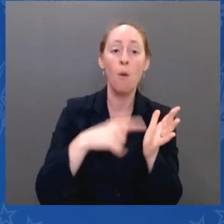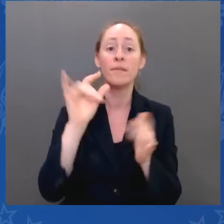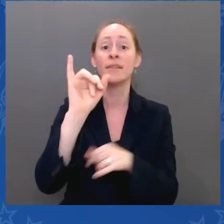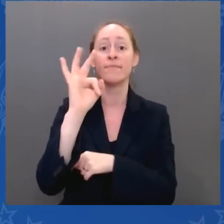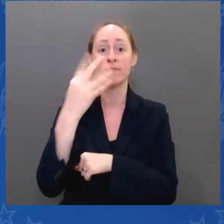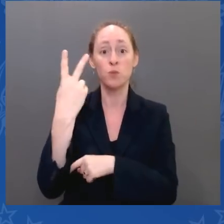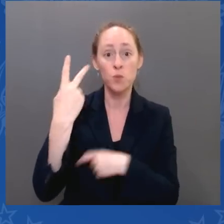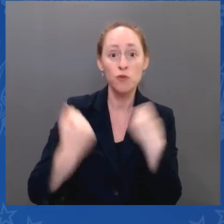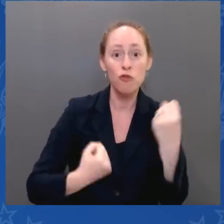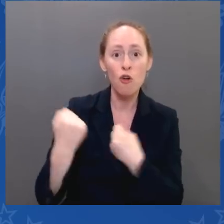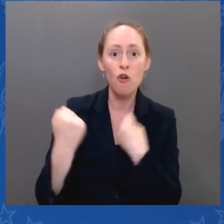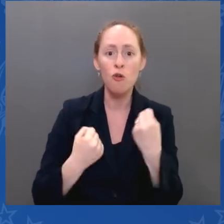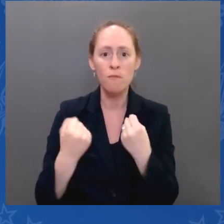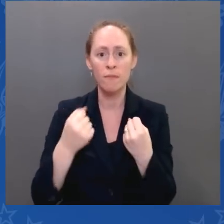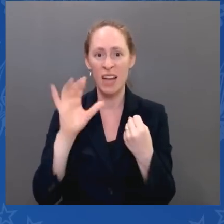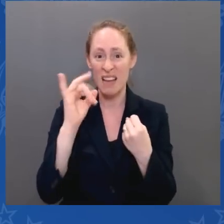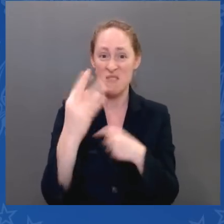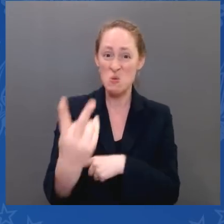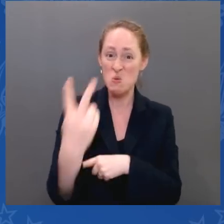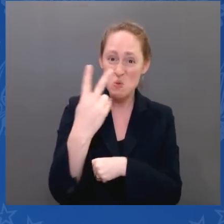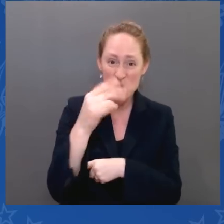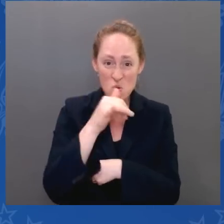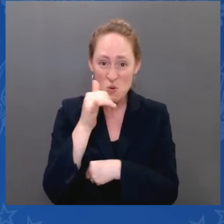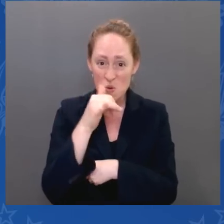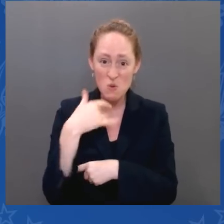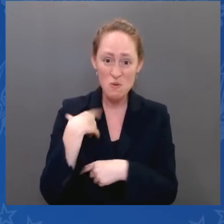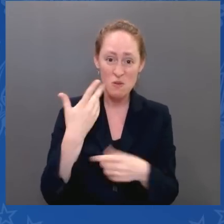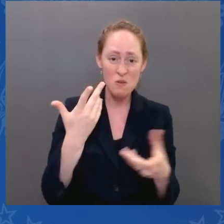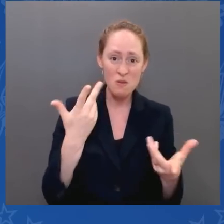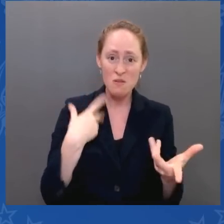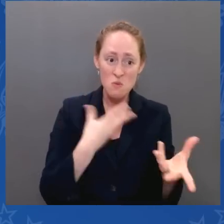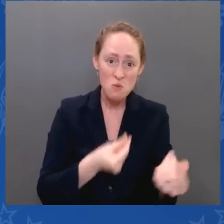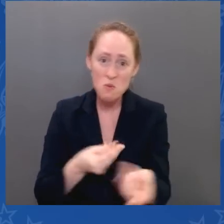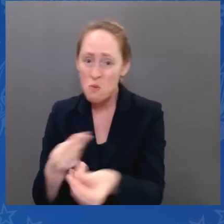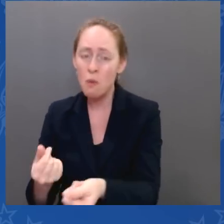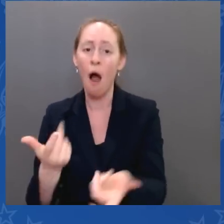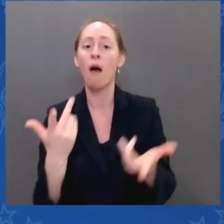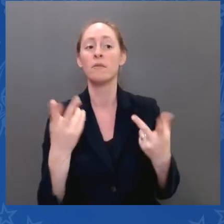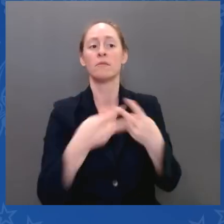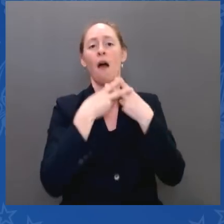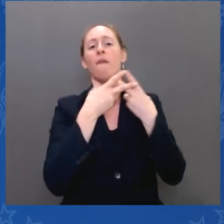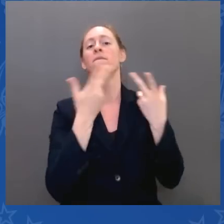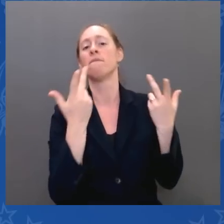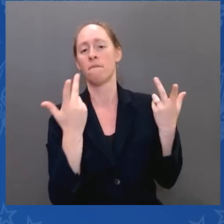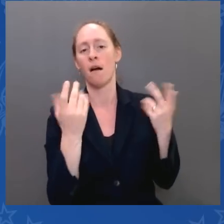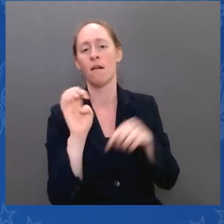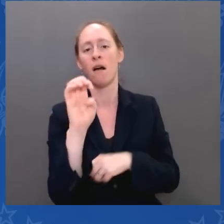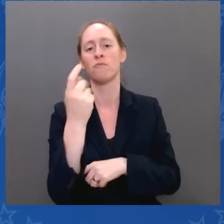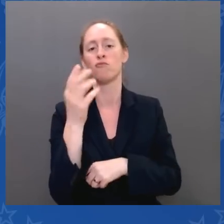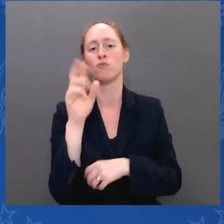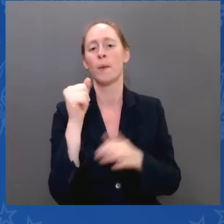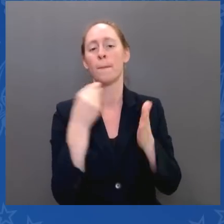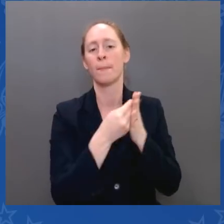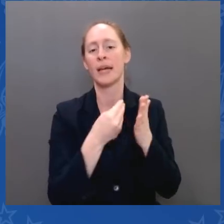about $6.5 billion less in a month over the coming month, and that would be real savings.